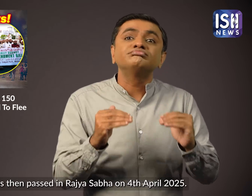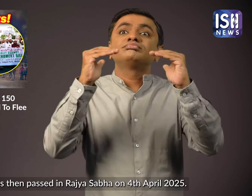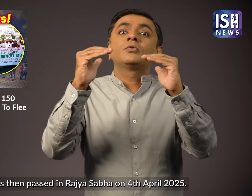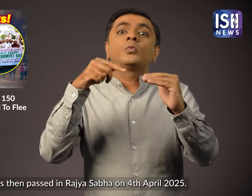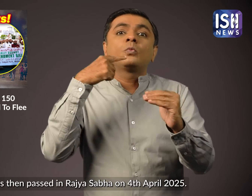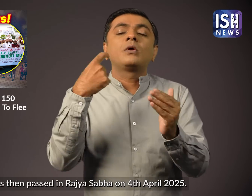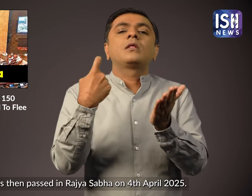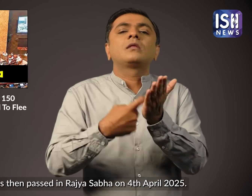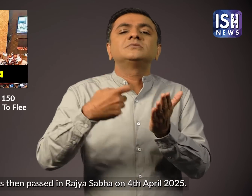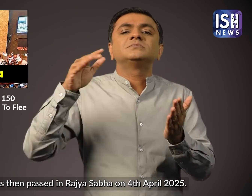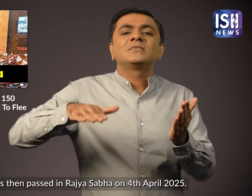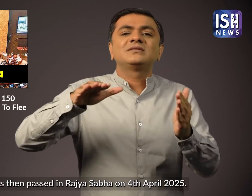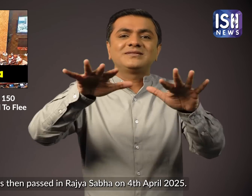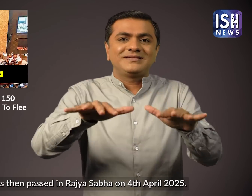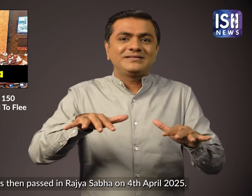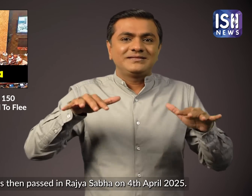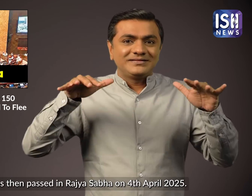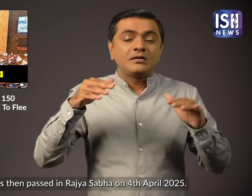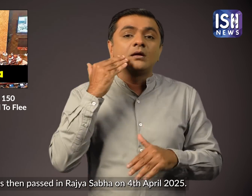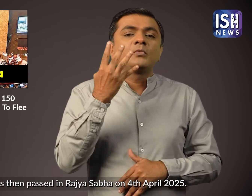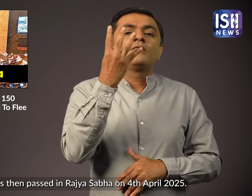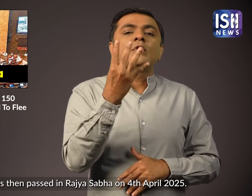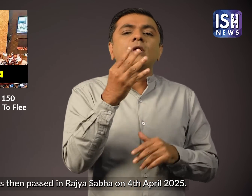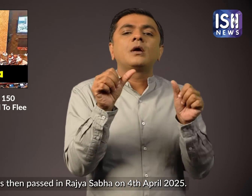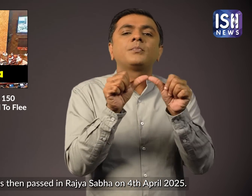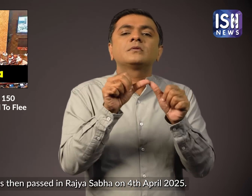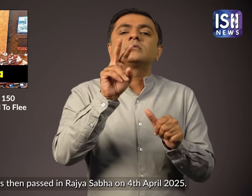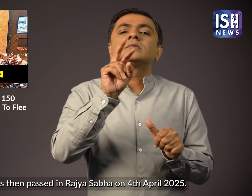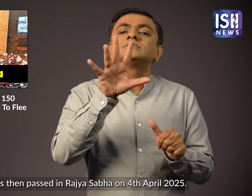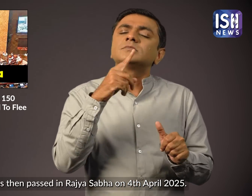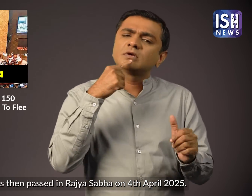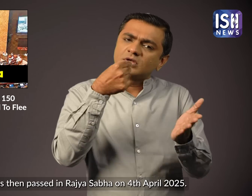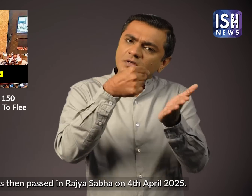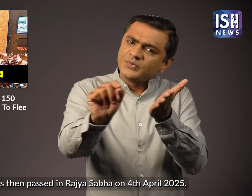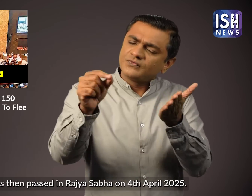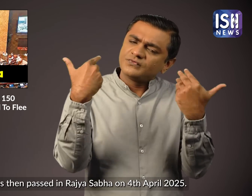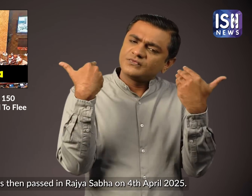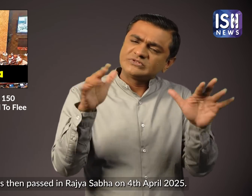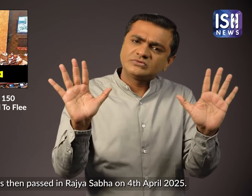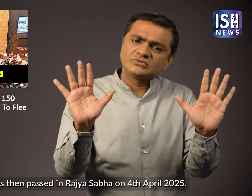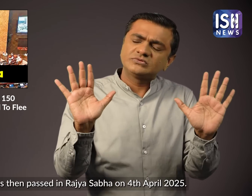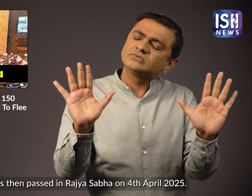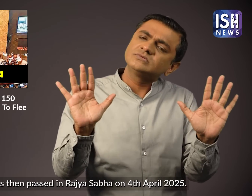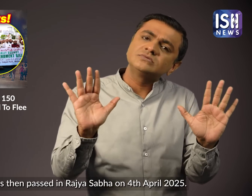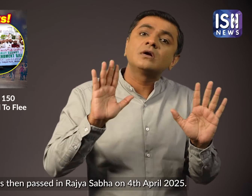The bill was then passed in Rajya Sabha on 4th April 2025.